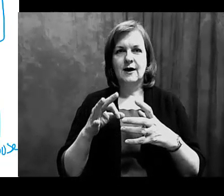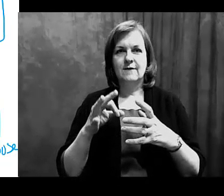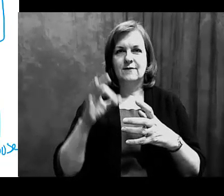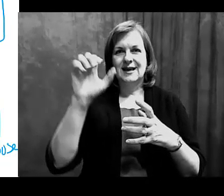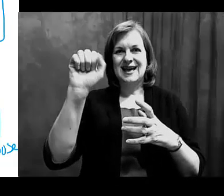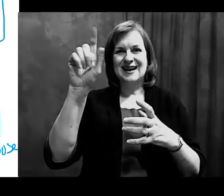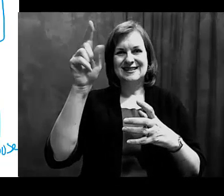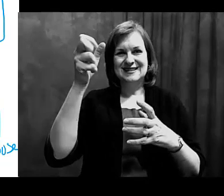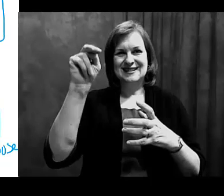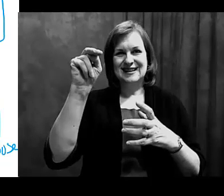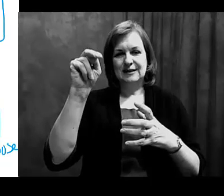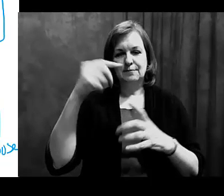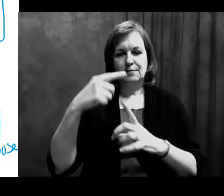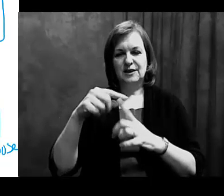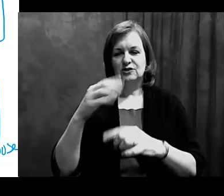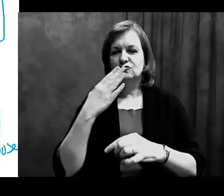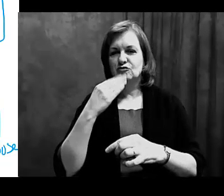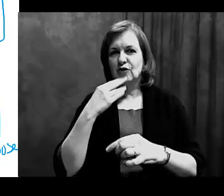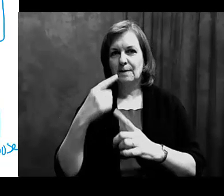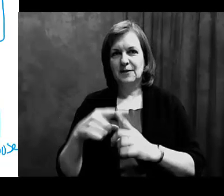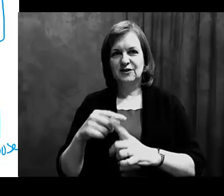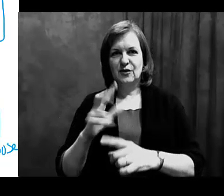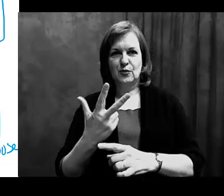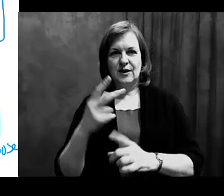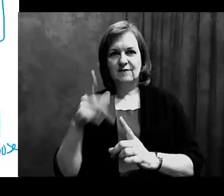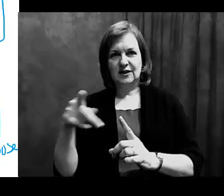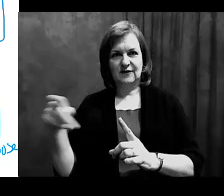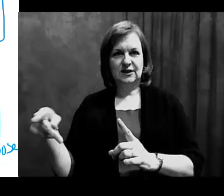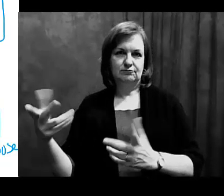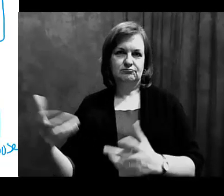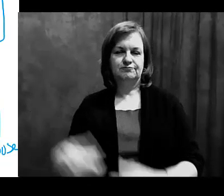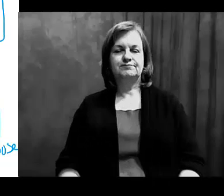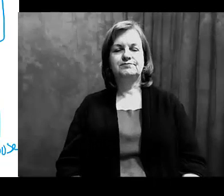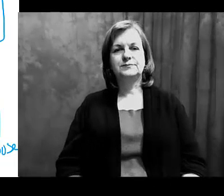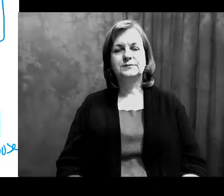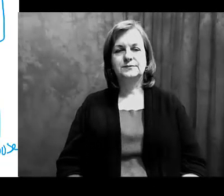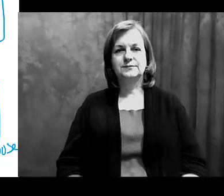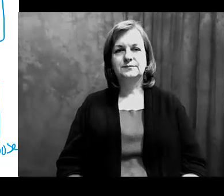the adenine plus the sugar plus three phosphates